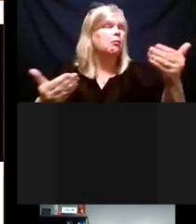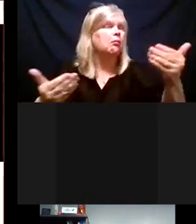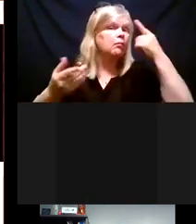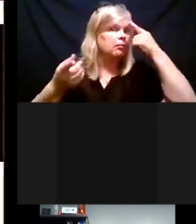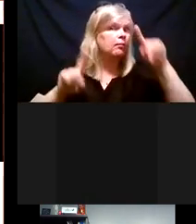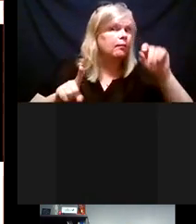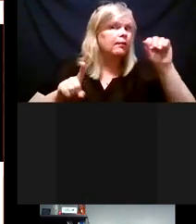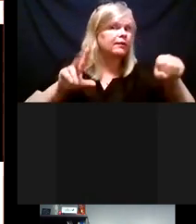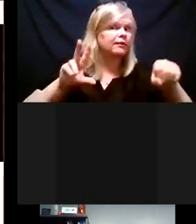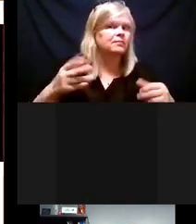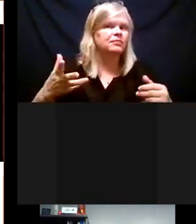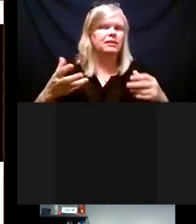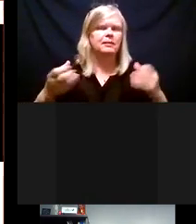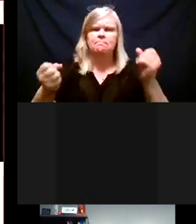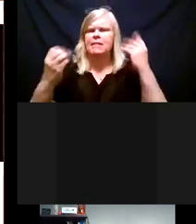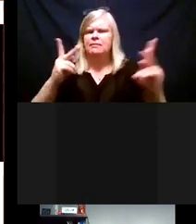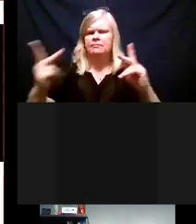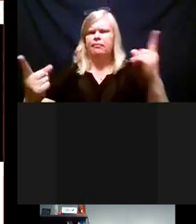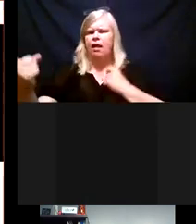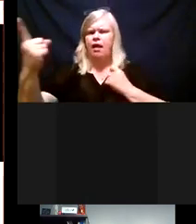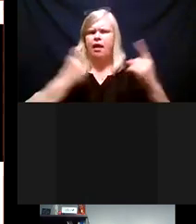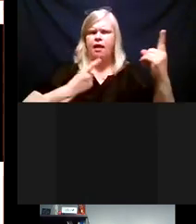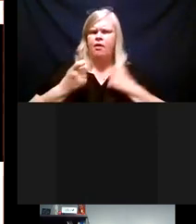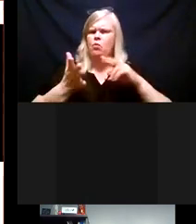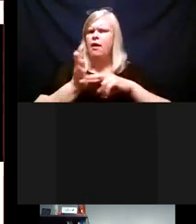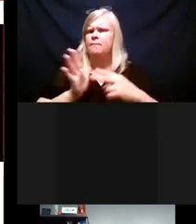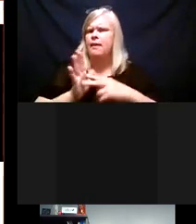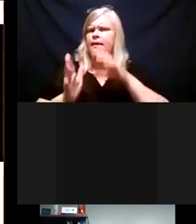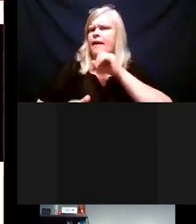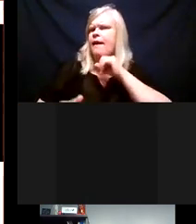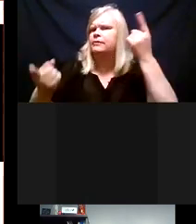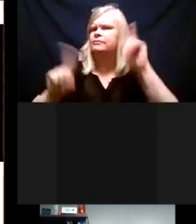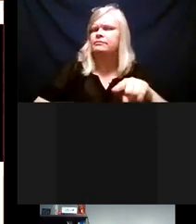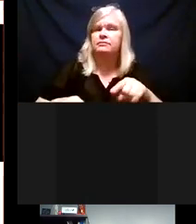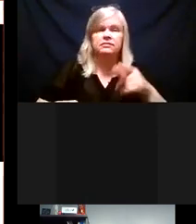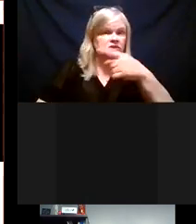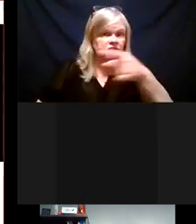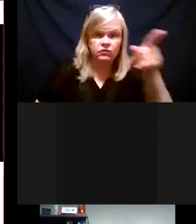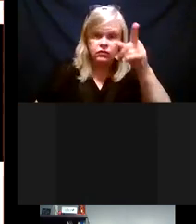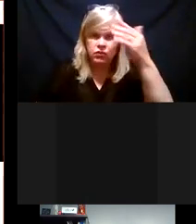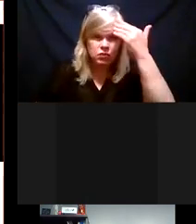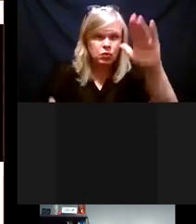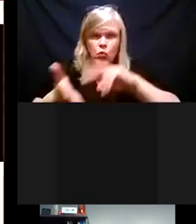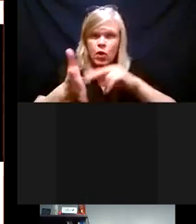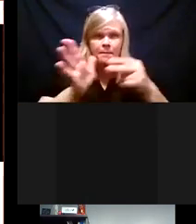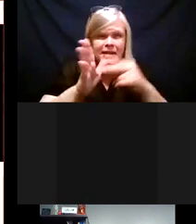AGE OF CONSENT. THE AGE OF CONSENT, IF ANYONE DOESN'T KNOW WHAT THAT TERM MEANS, IS THE AGE AT WHICH A